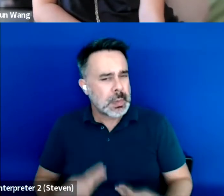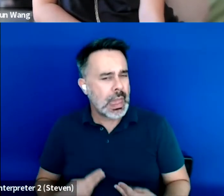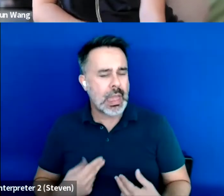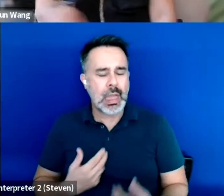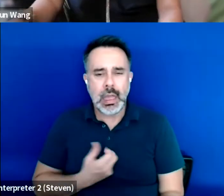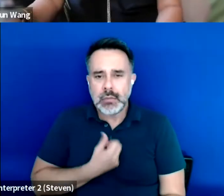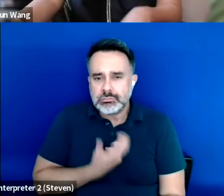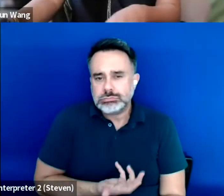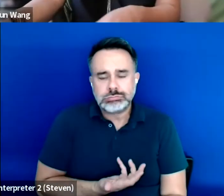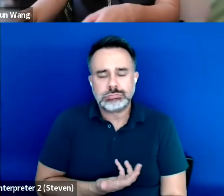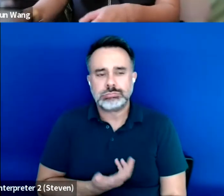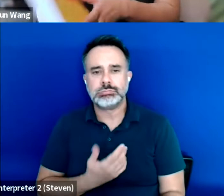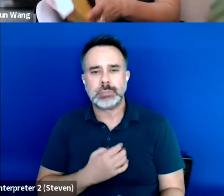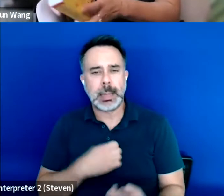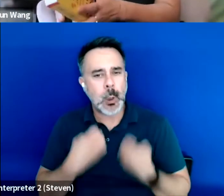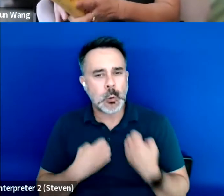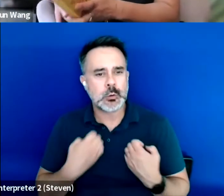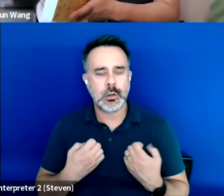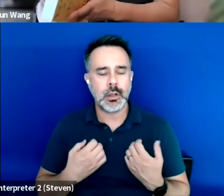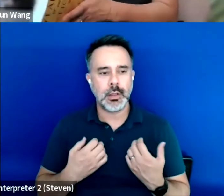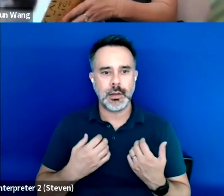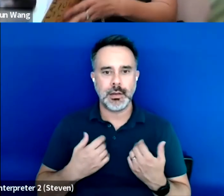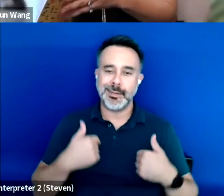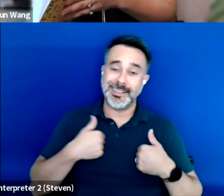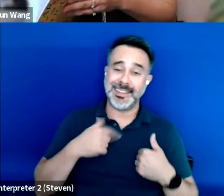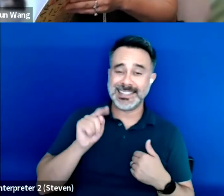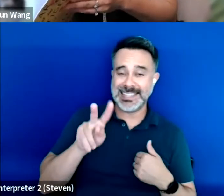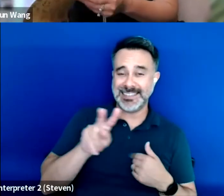as a sociologist, all of your backgrounds --